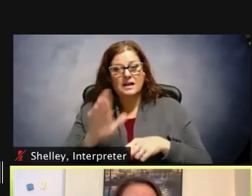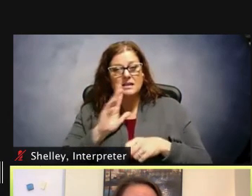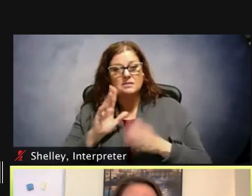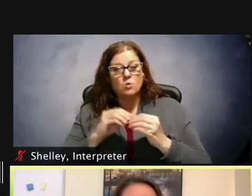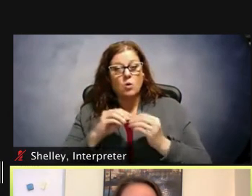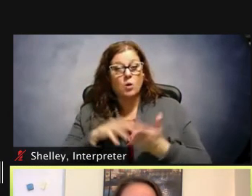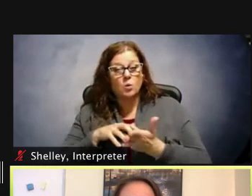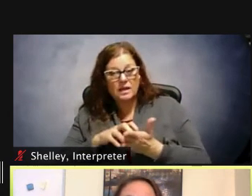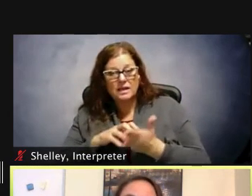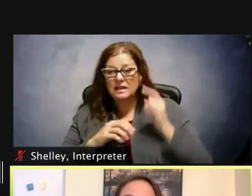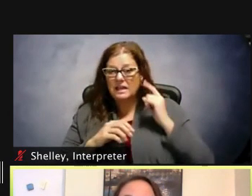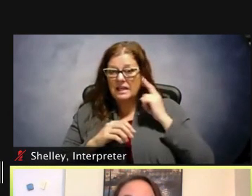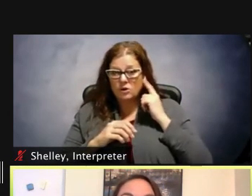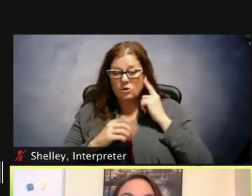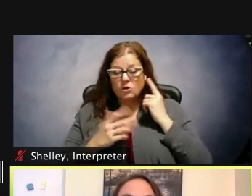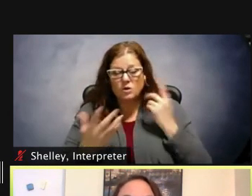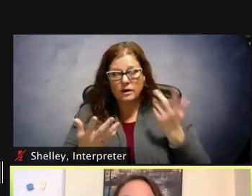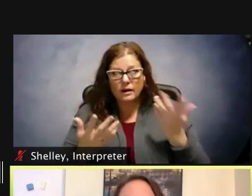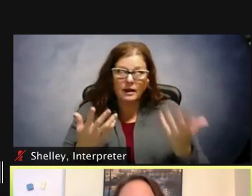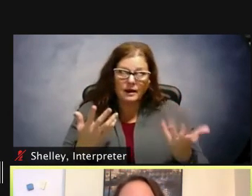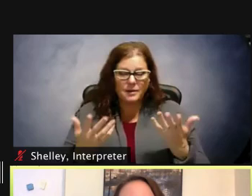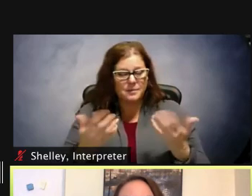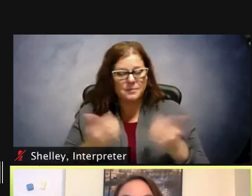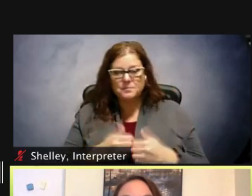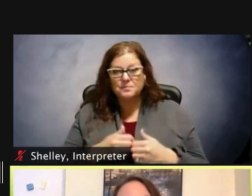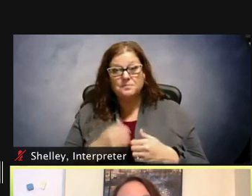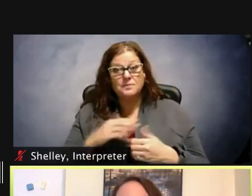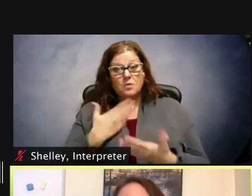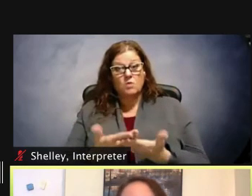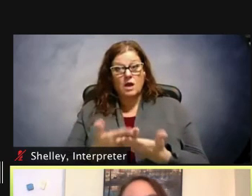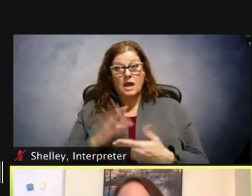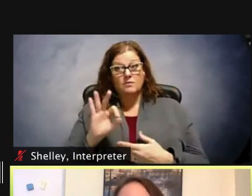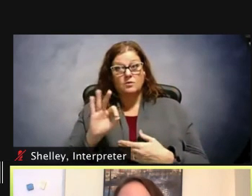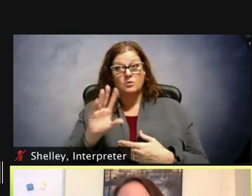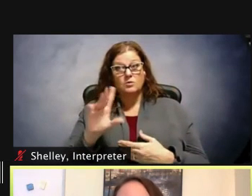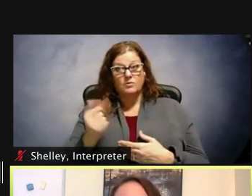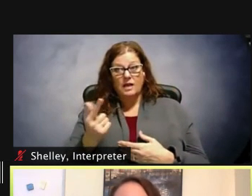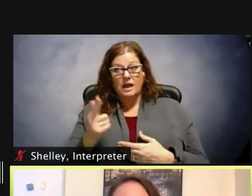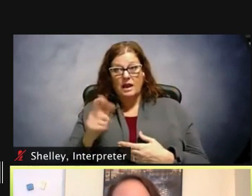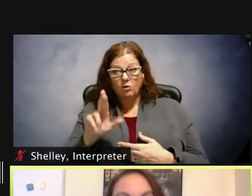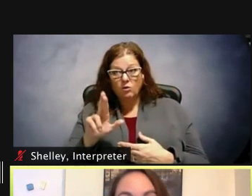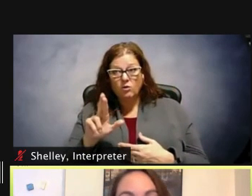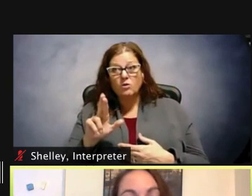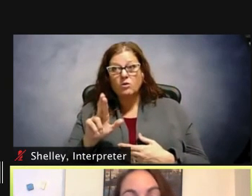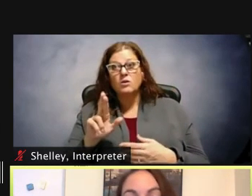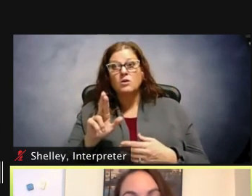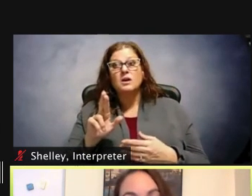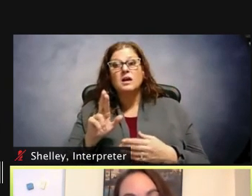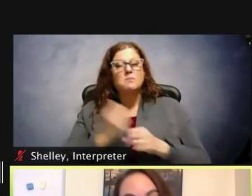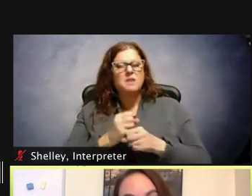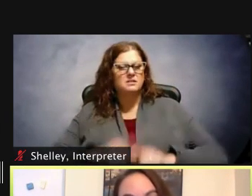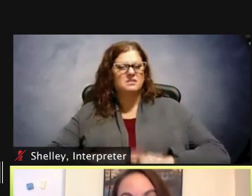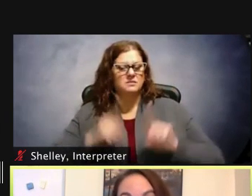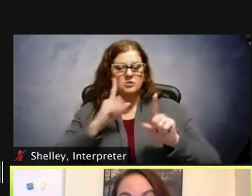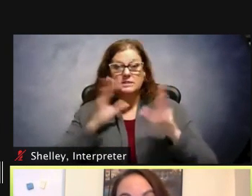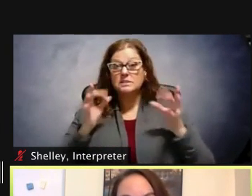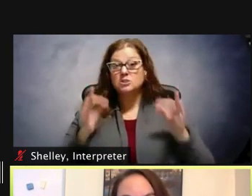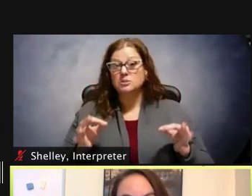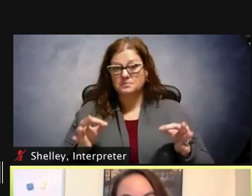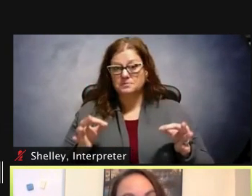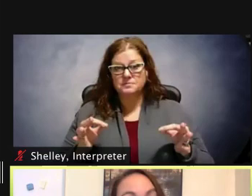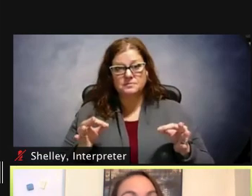ear. So when he came to Flagler we kind of made a different decision as far as what to do with that.